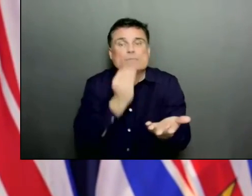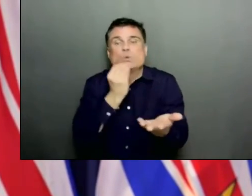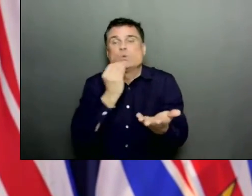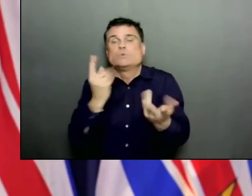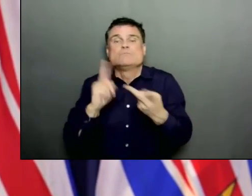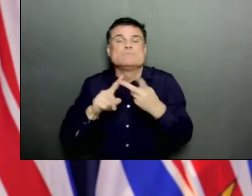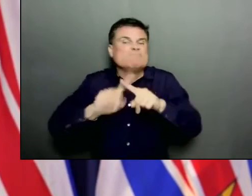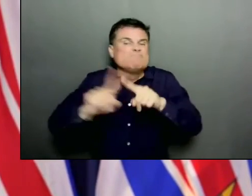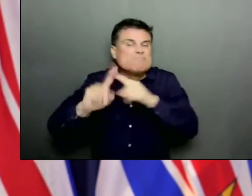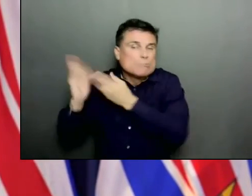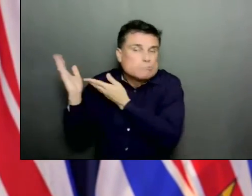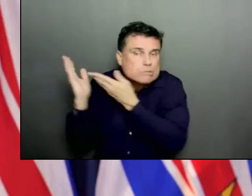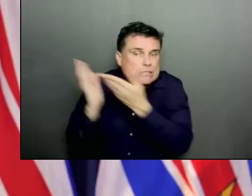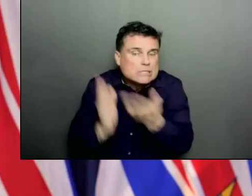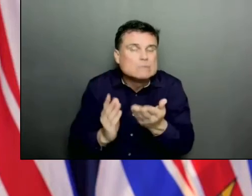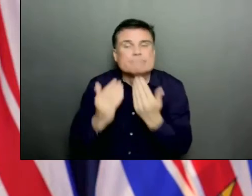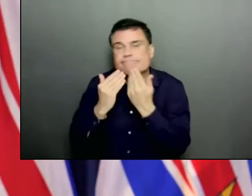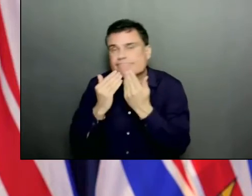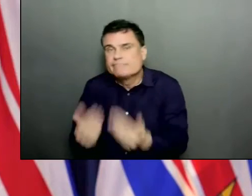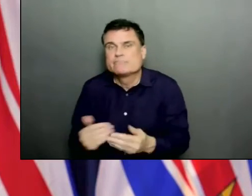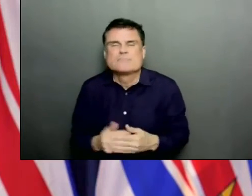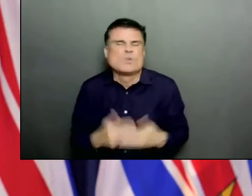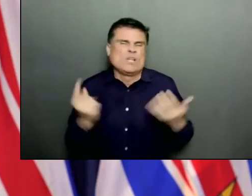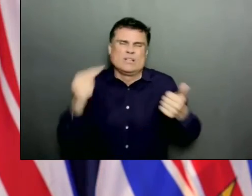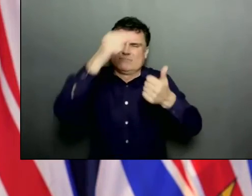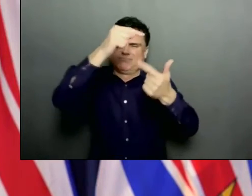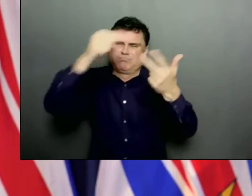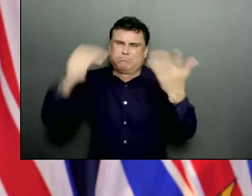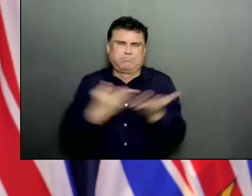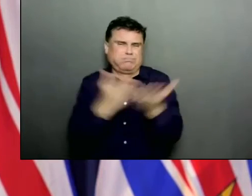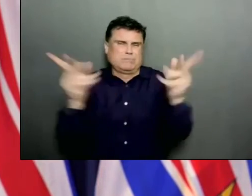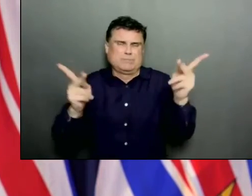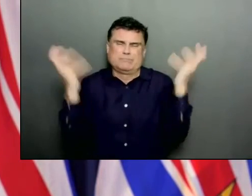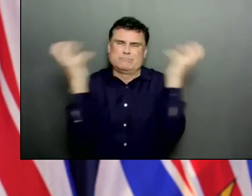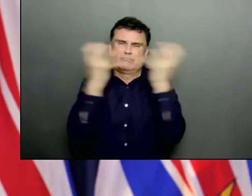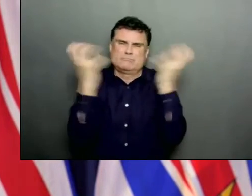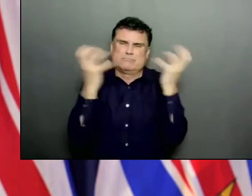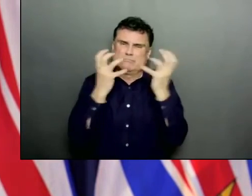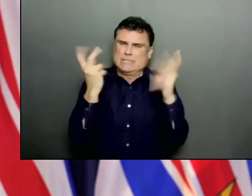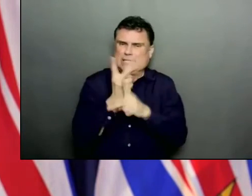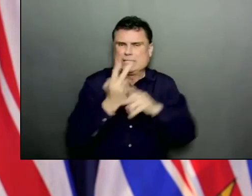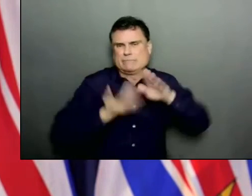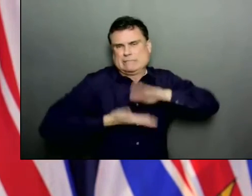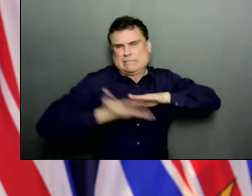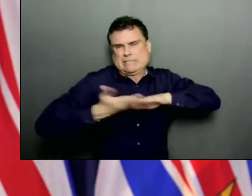It continues to be a remarkable effort and points it a 2021 that will surely see faithful